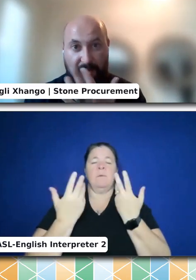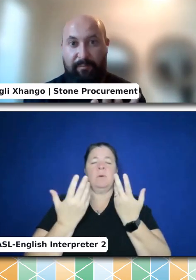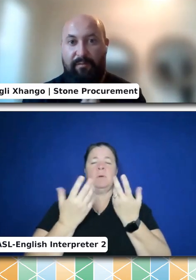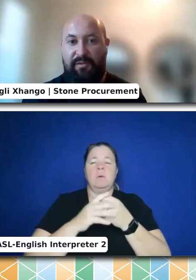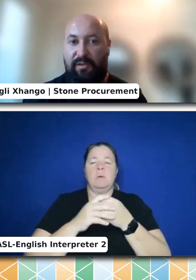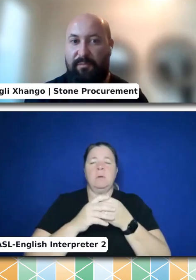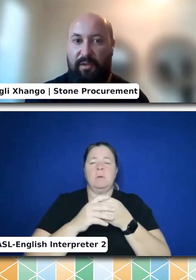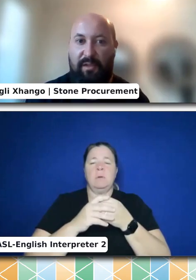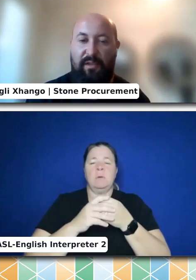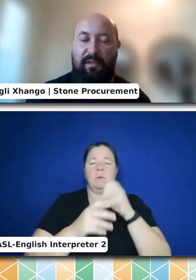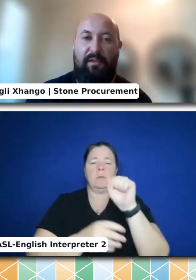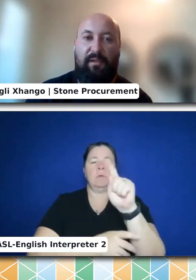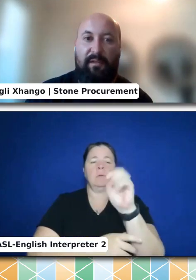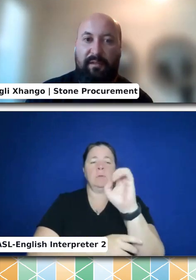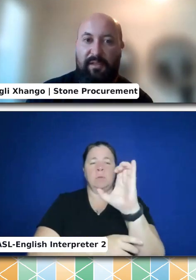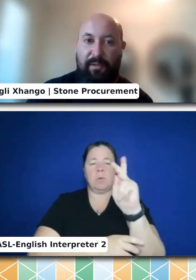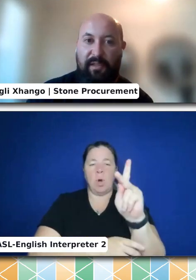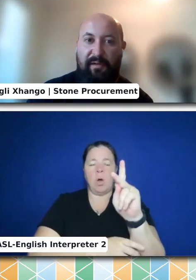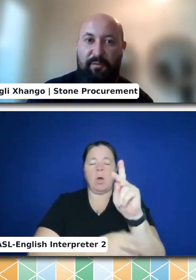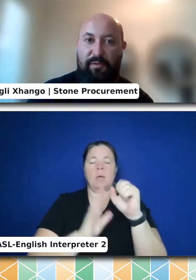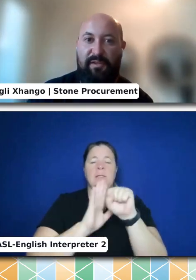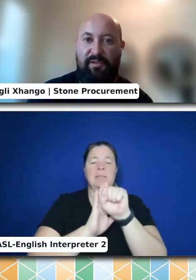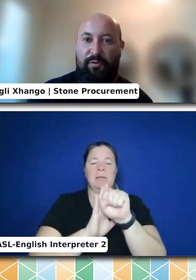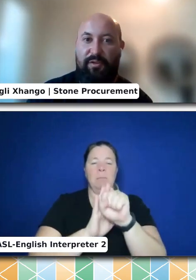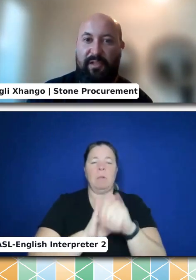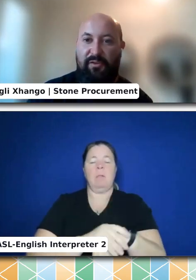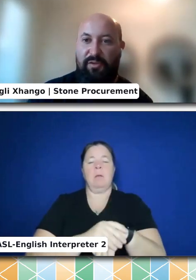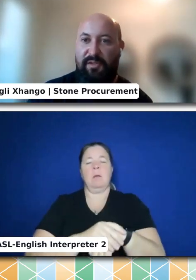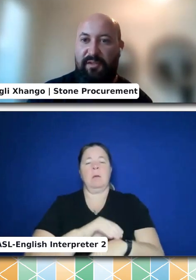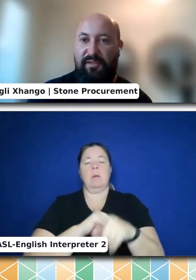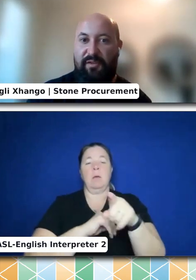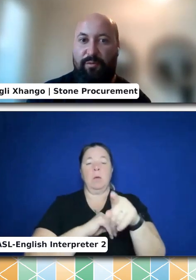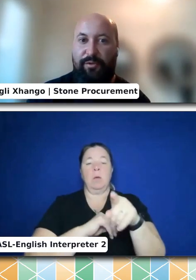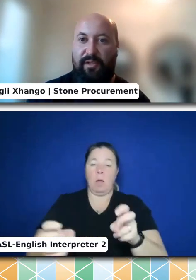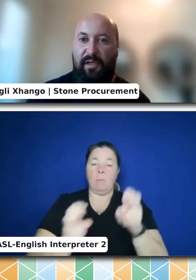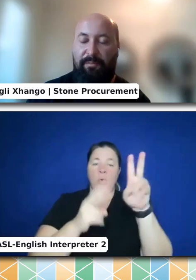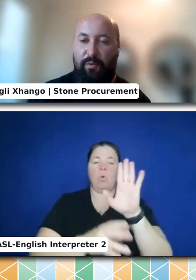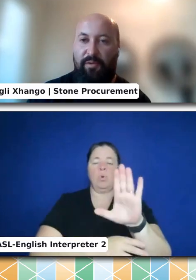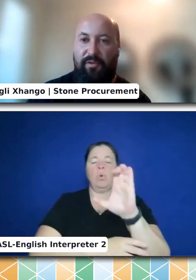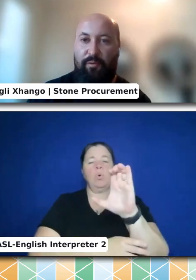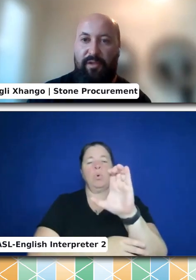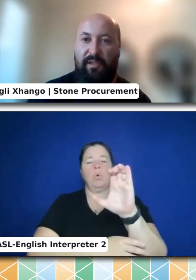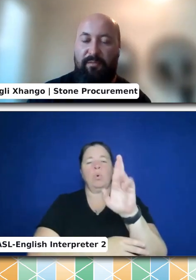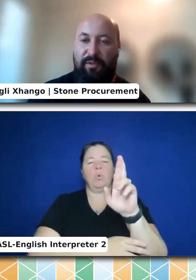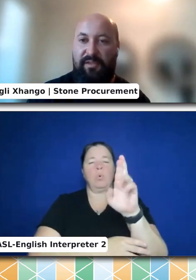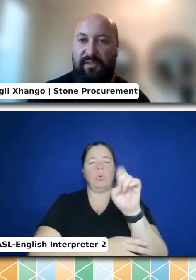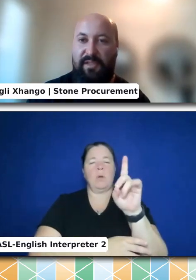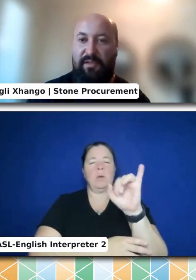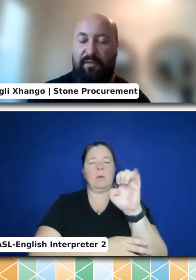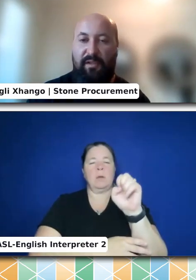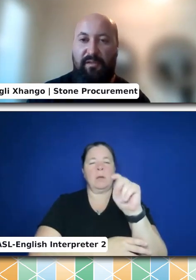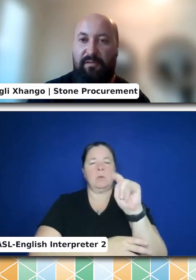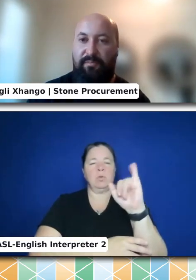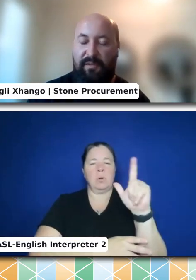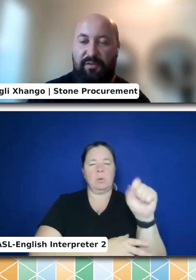If you have a stock symbol. Next part afterwards is your credentials. This is where you can upload your IWSAC, uh.